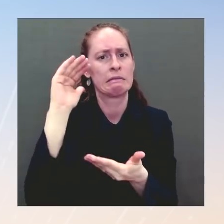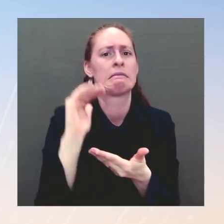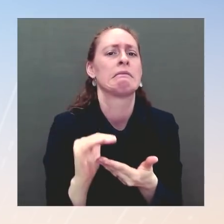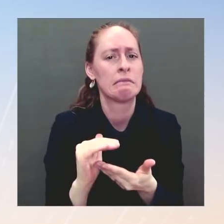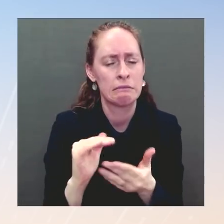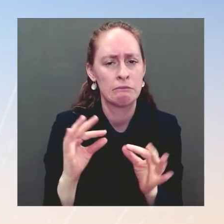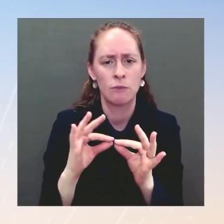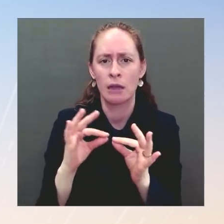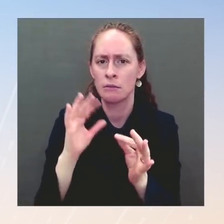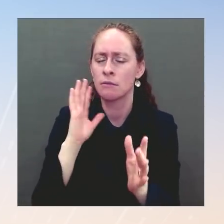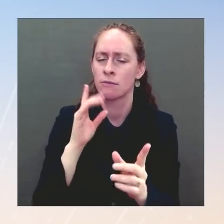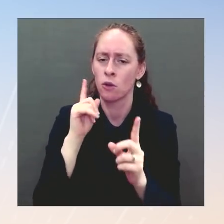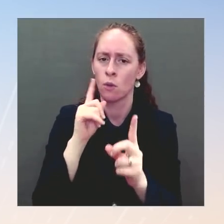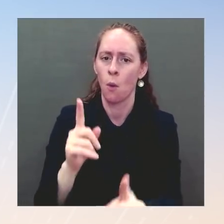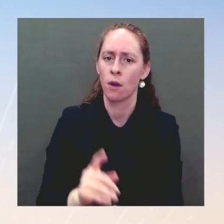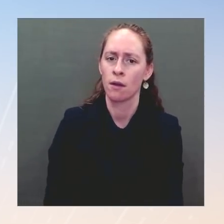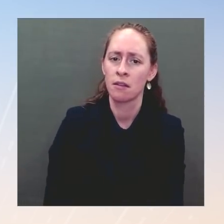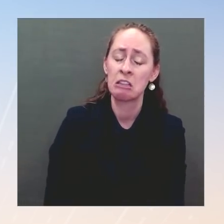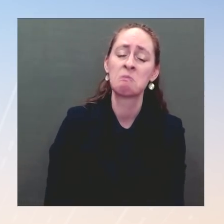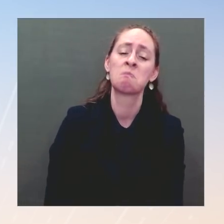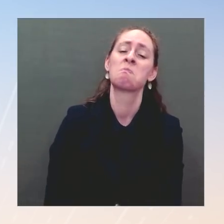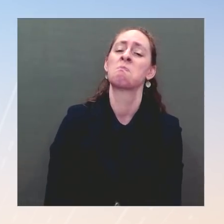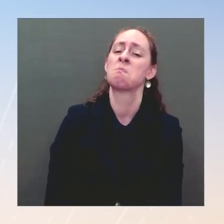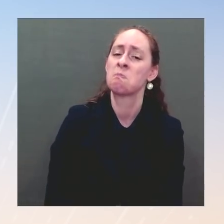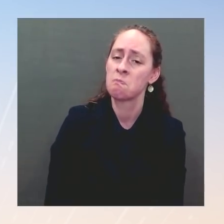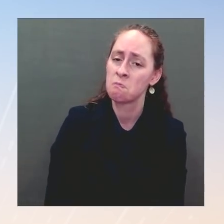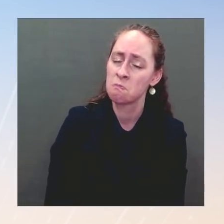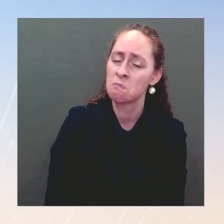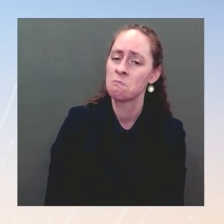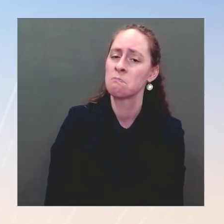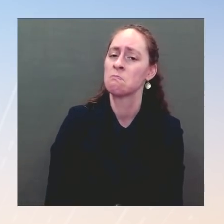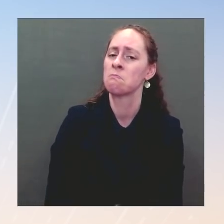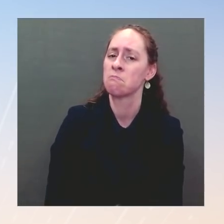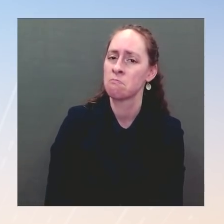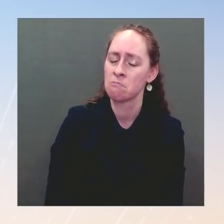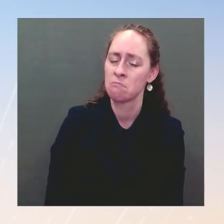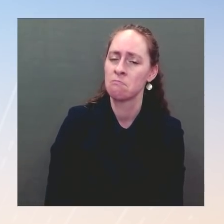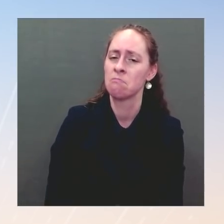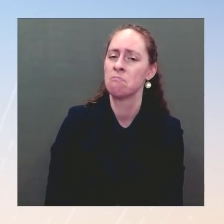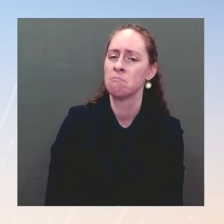two different things that you've said so far today: You said you think right now Putin is improvising and adapting.